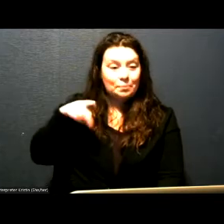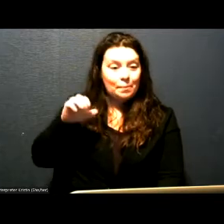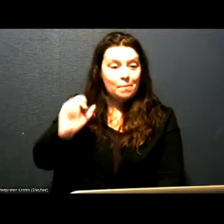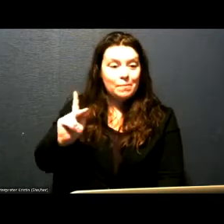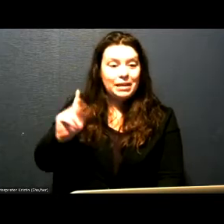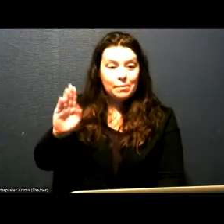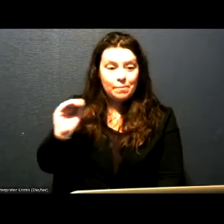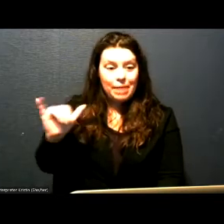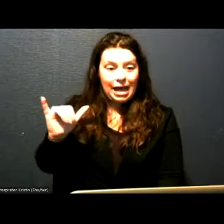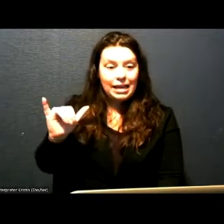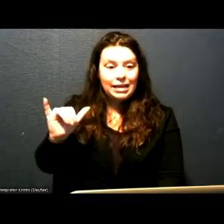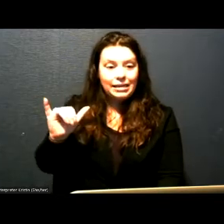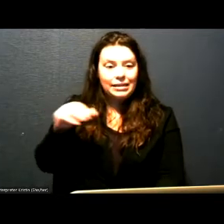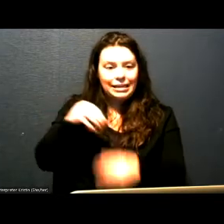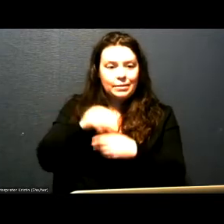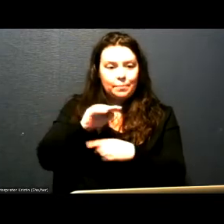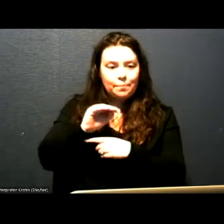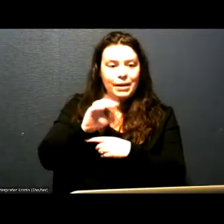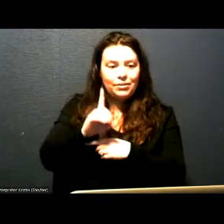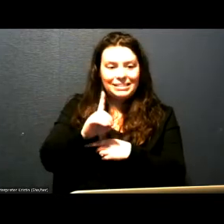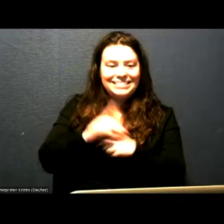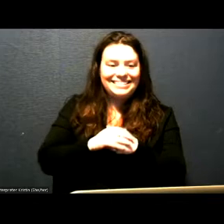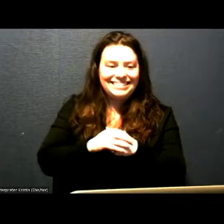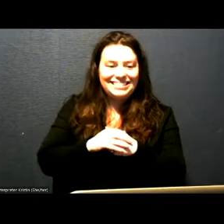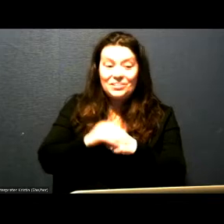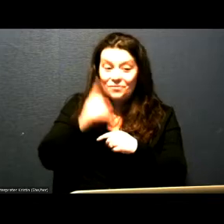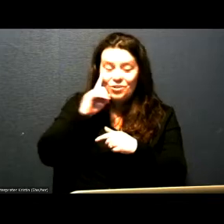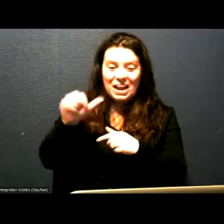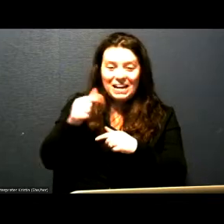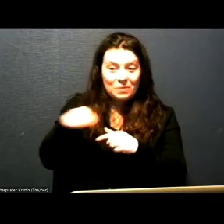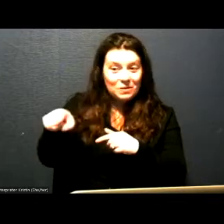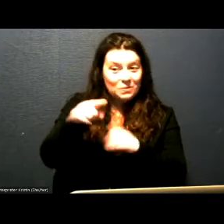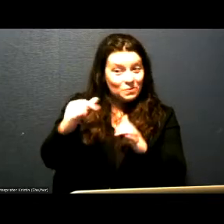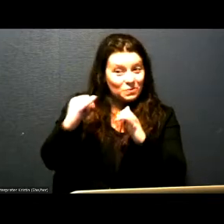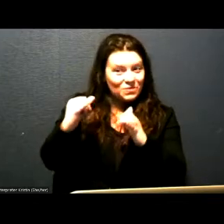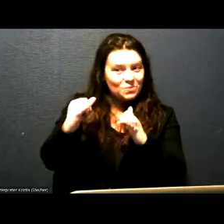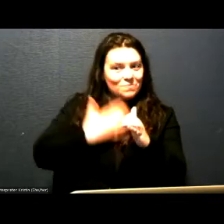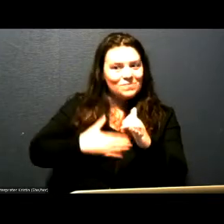I would love to hear about it in the chat. So I grew up around water and I studied